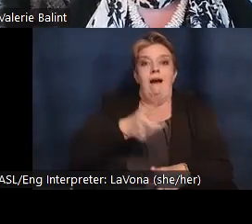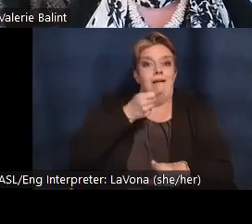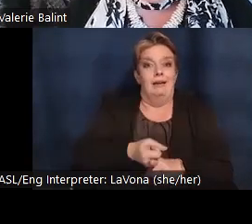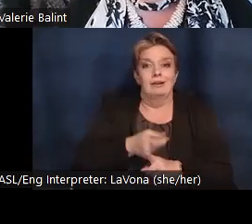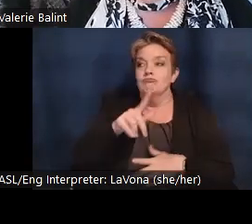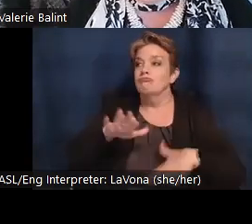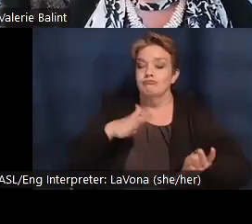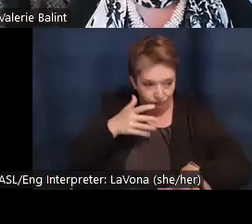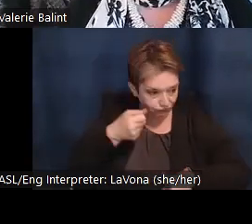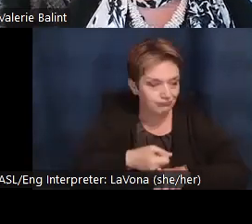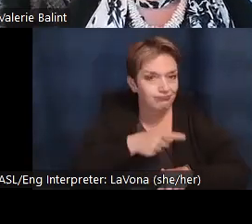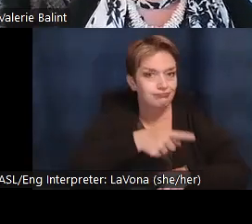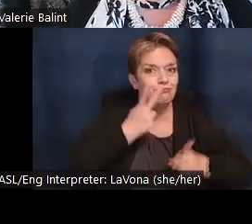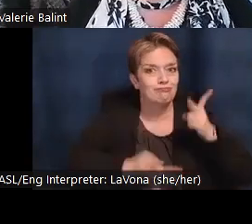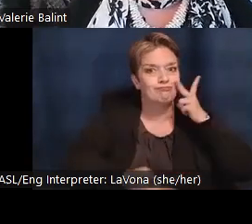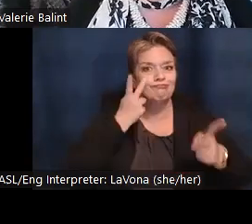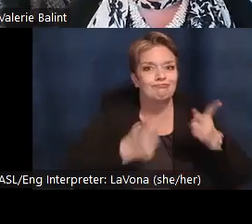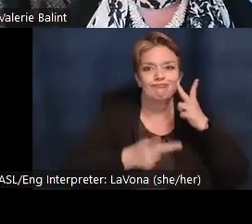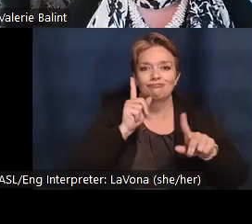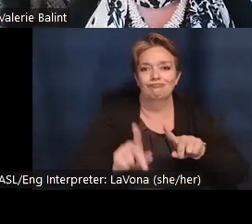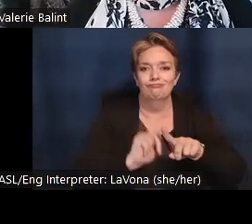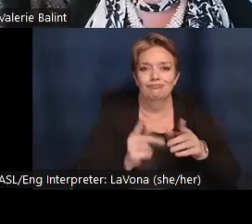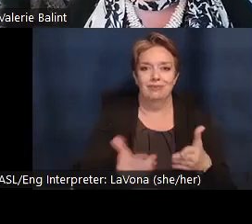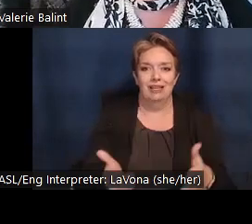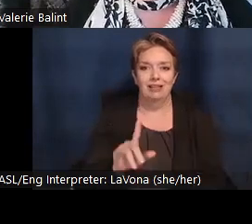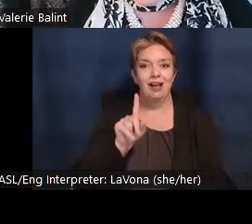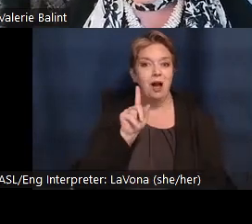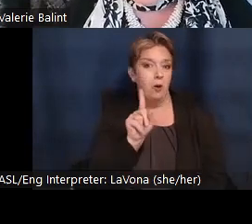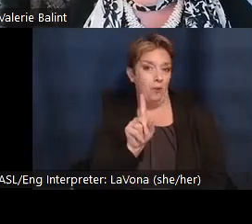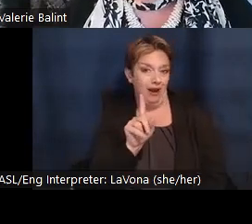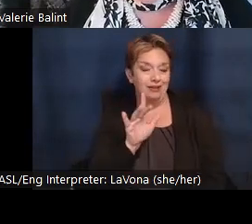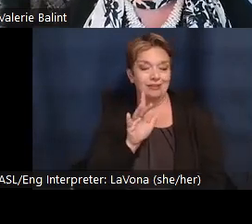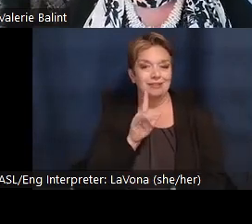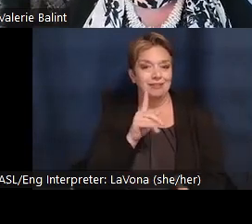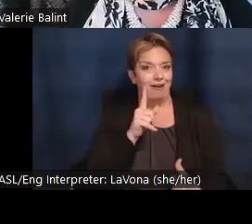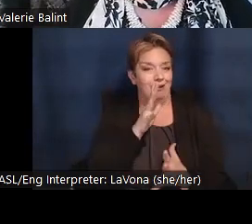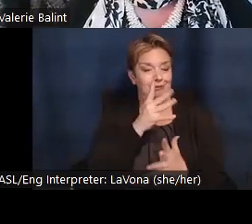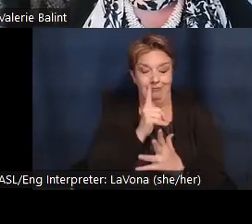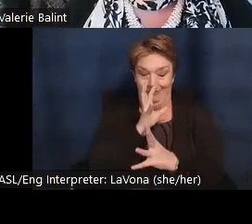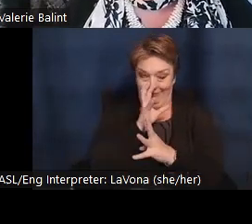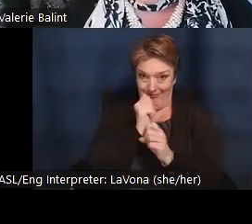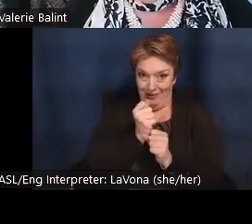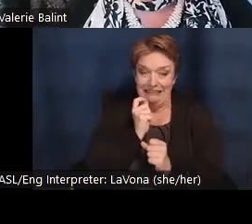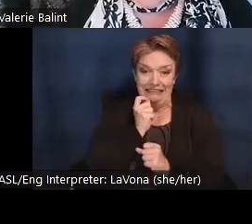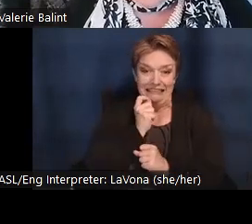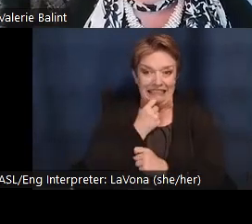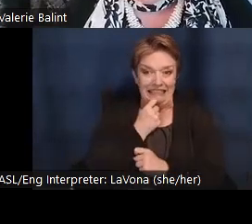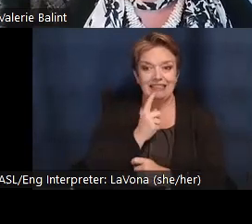A highlight– but not for the faint of heart– is visiting the painted cave, a 22-mile trek,